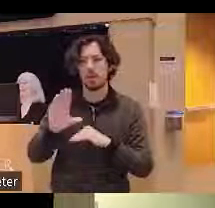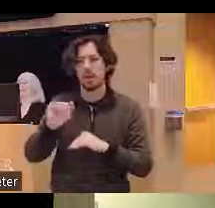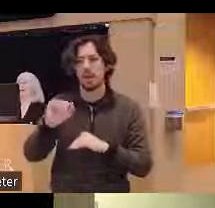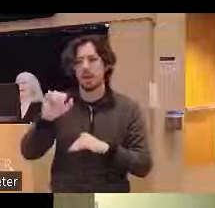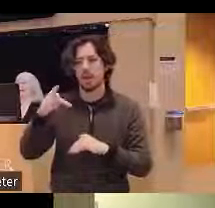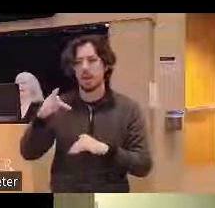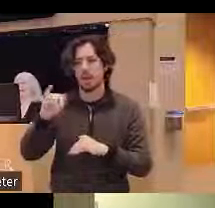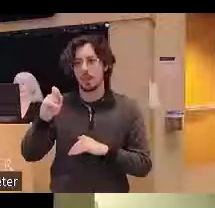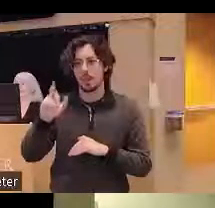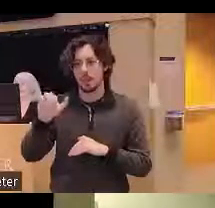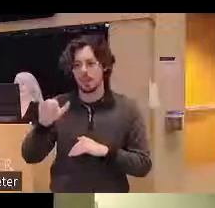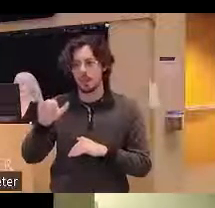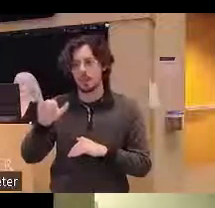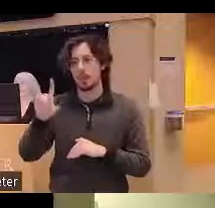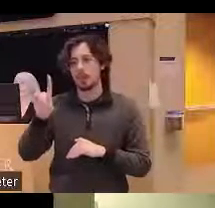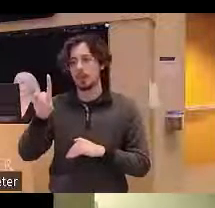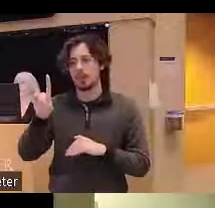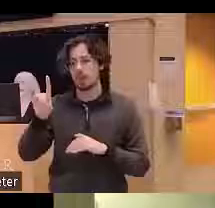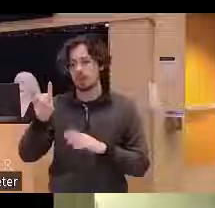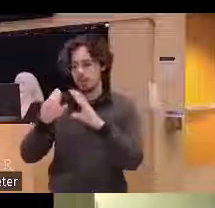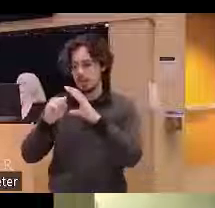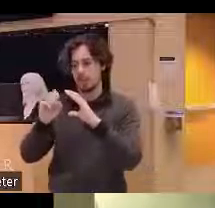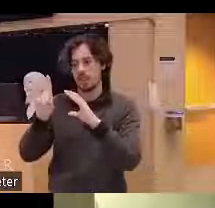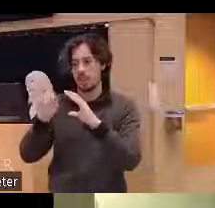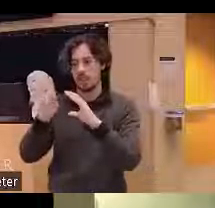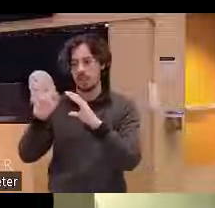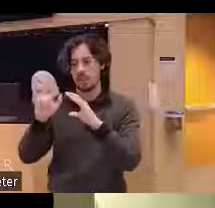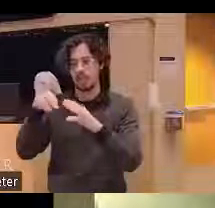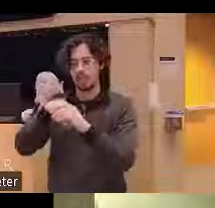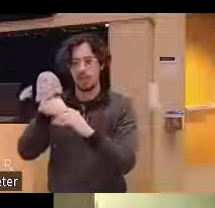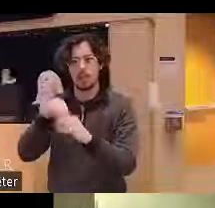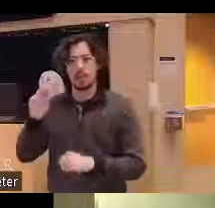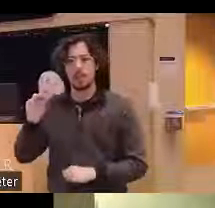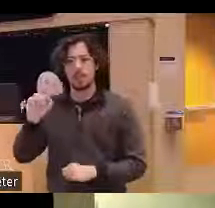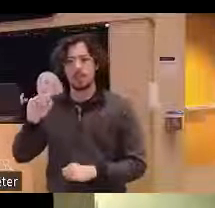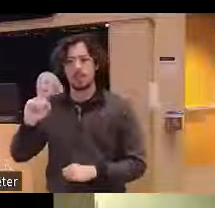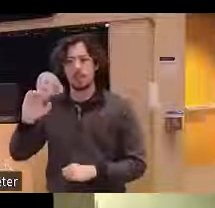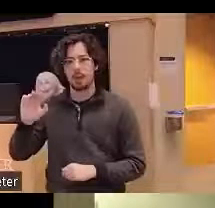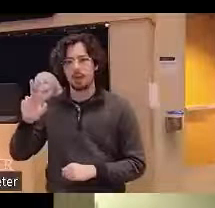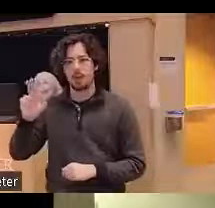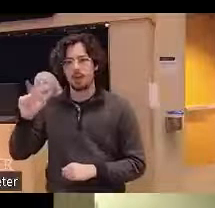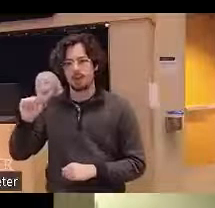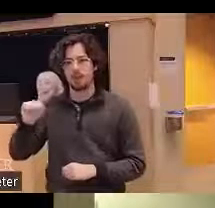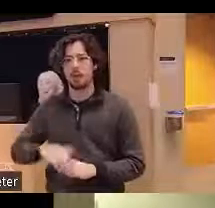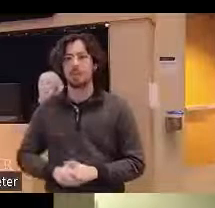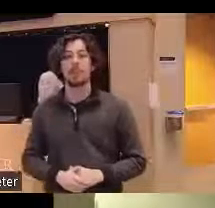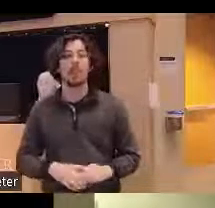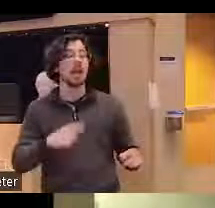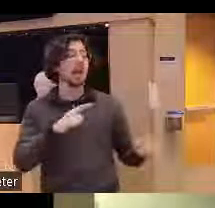the macula so the same one that's predicting abnormal brain blood flow um and predicting a